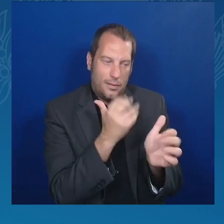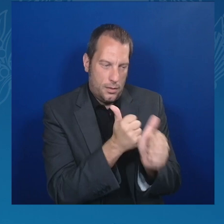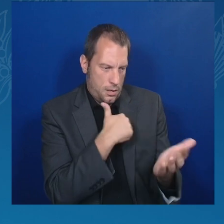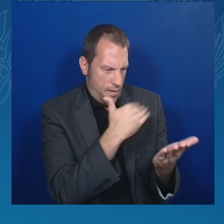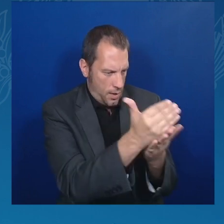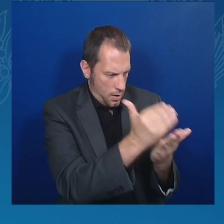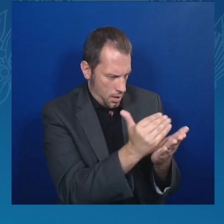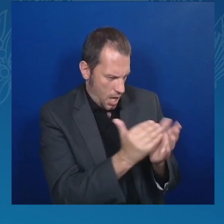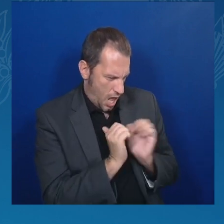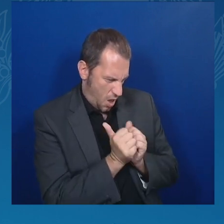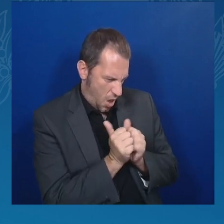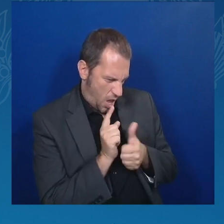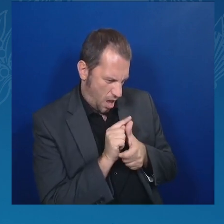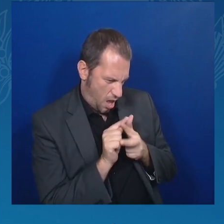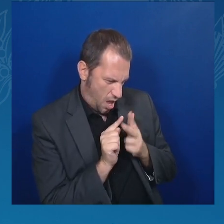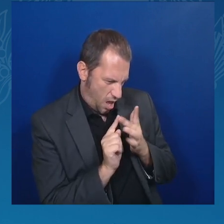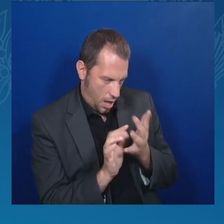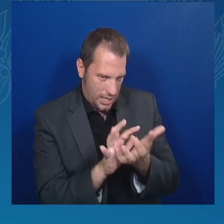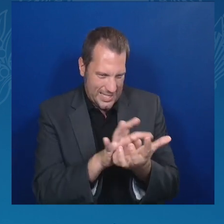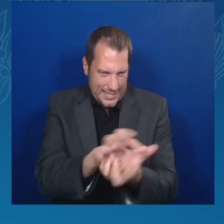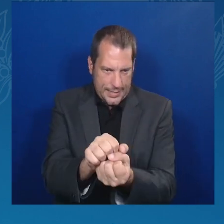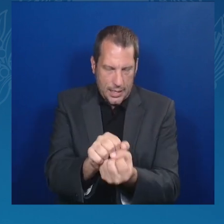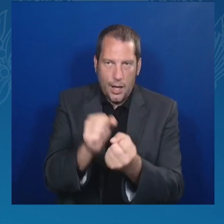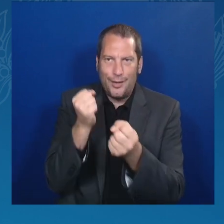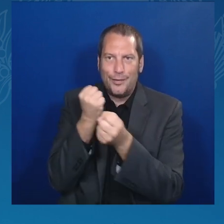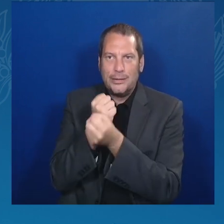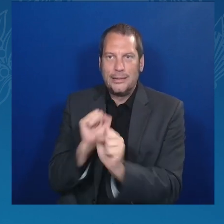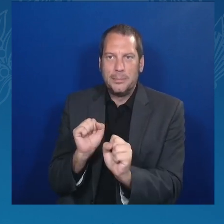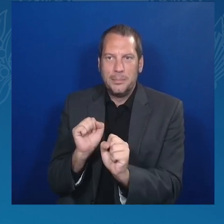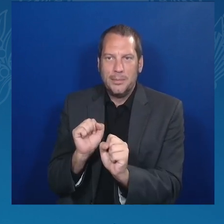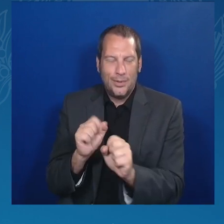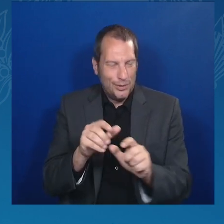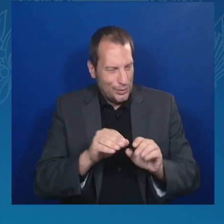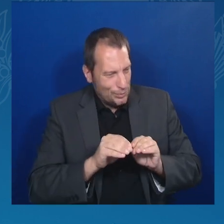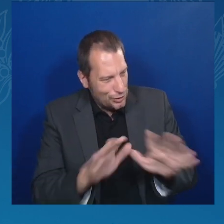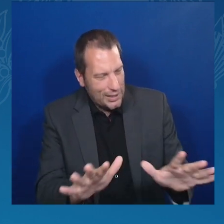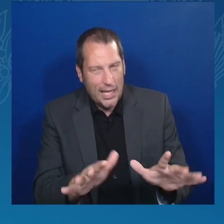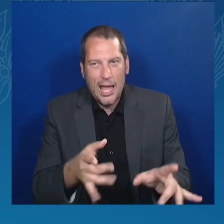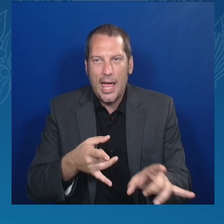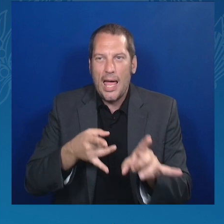and to make people feel alone, to make people feel small.